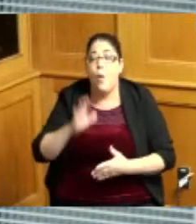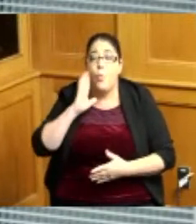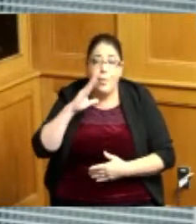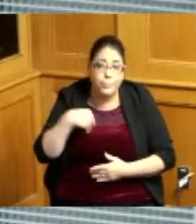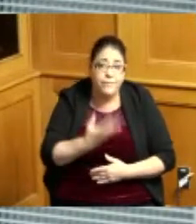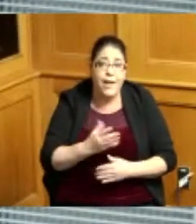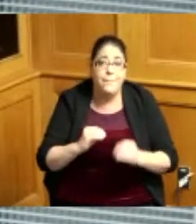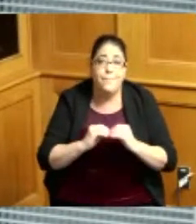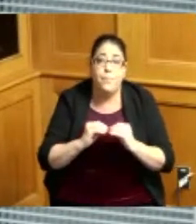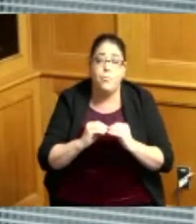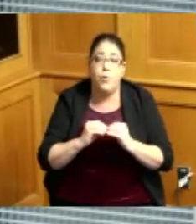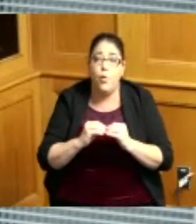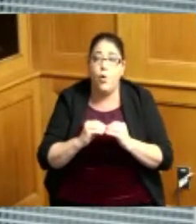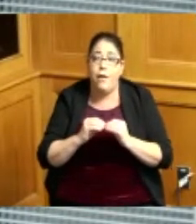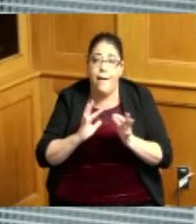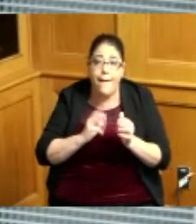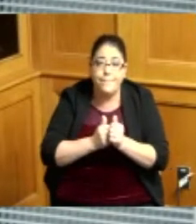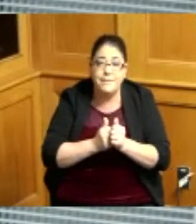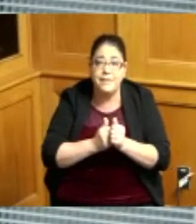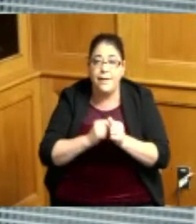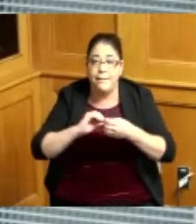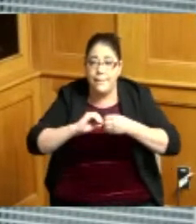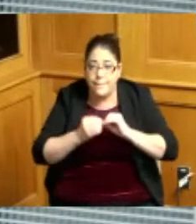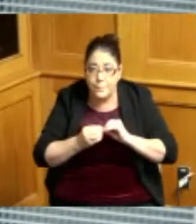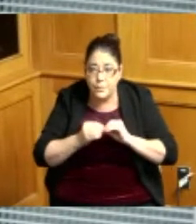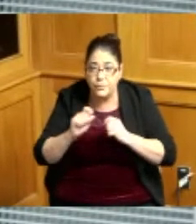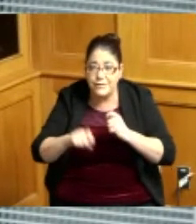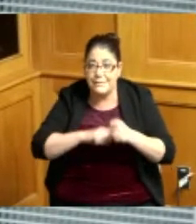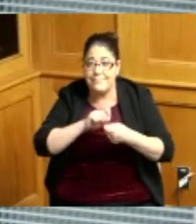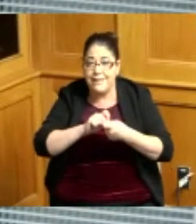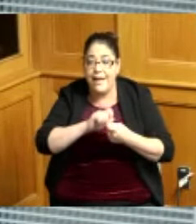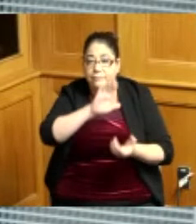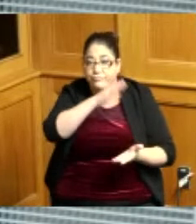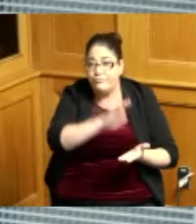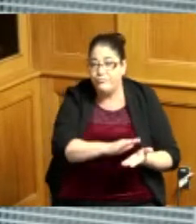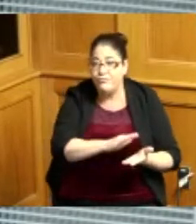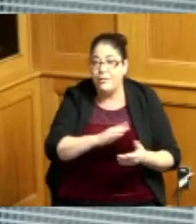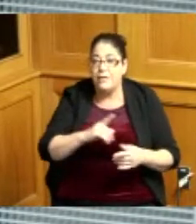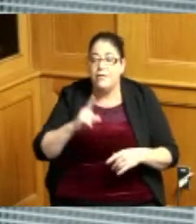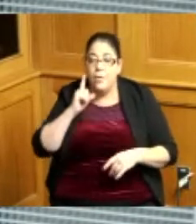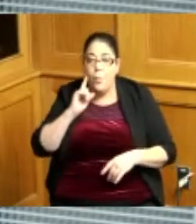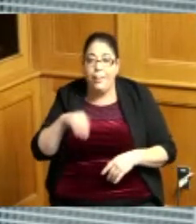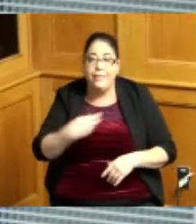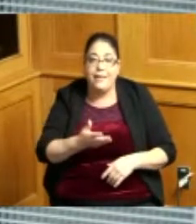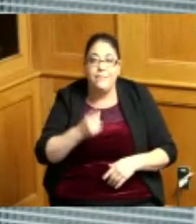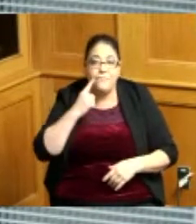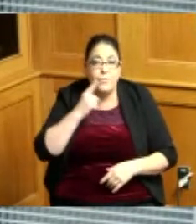more recent update on where things stand as of as of now so you can kind of get a picture of where